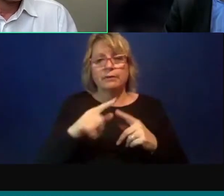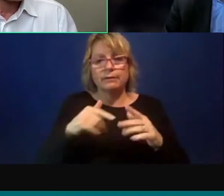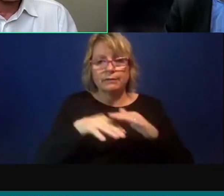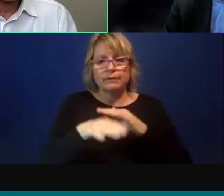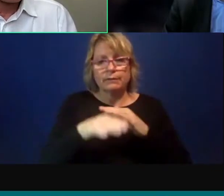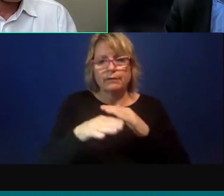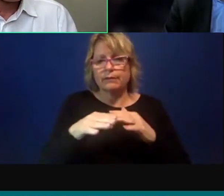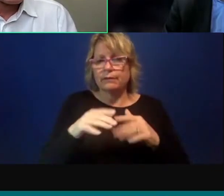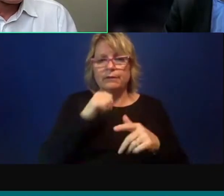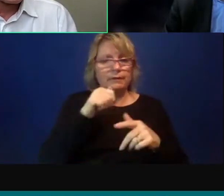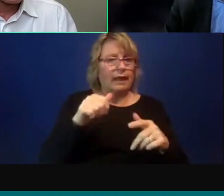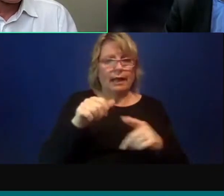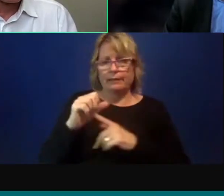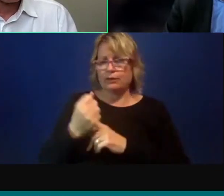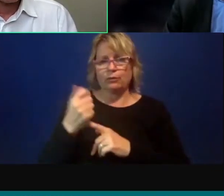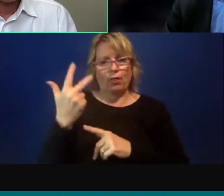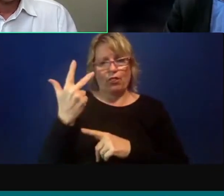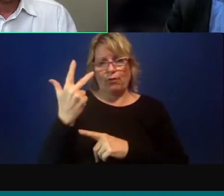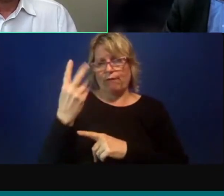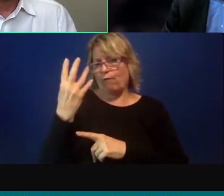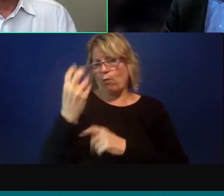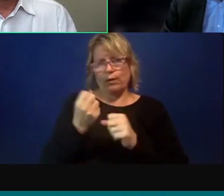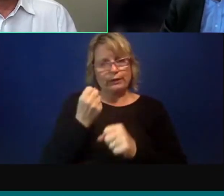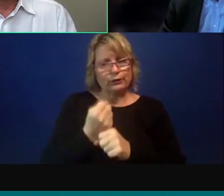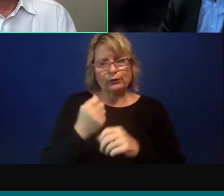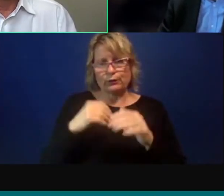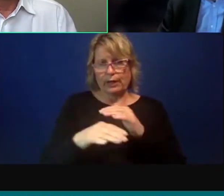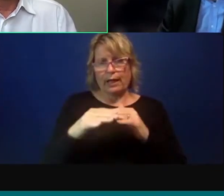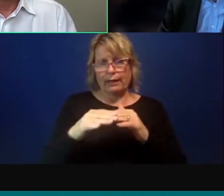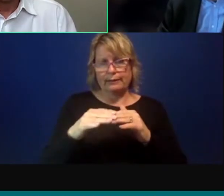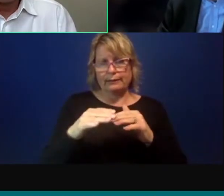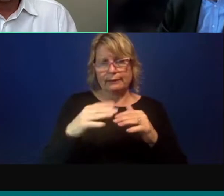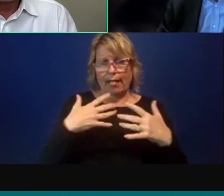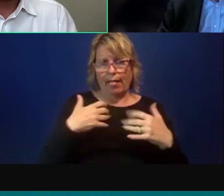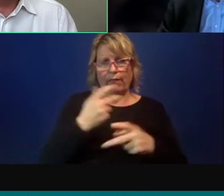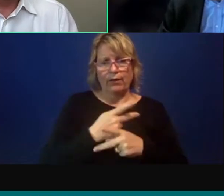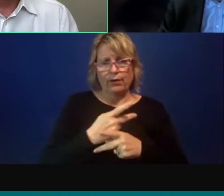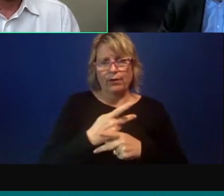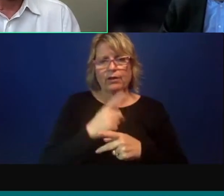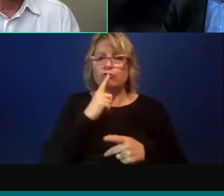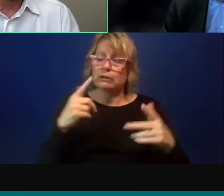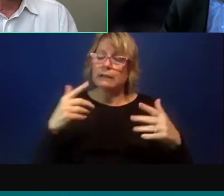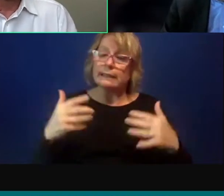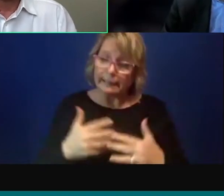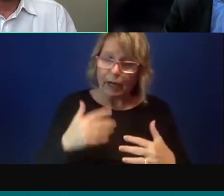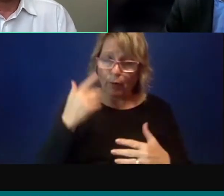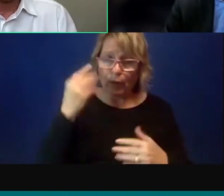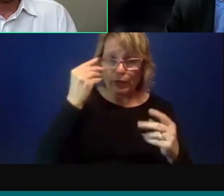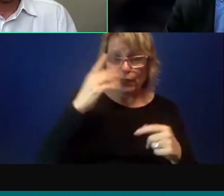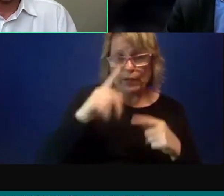This was not the case three or four years ago. It is very scary to think about the path,